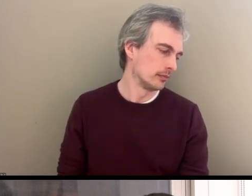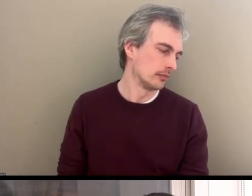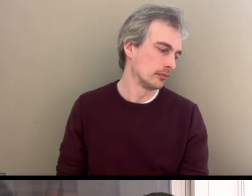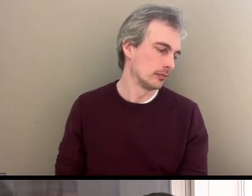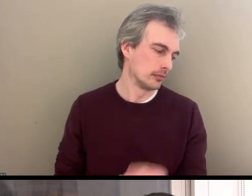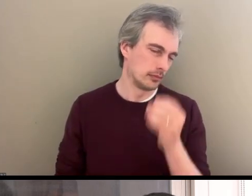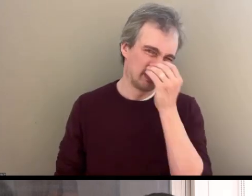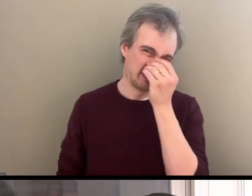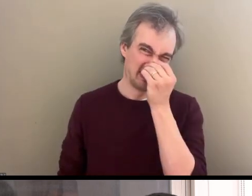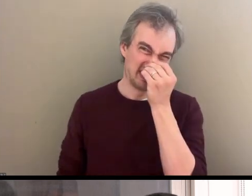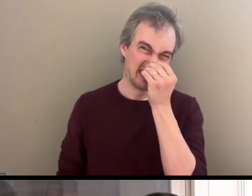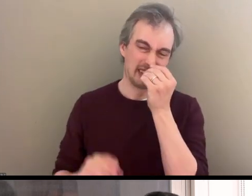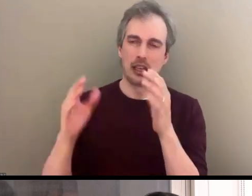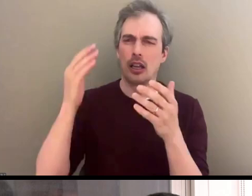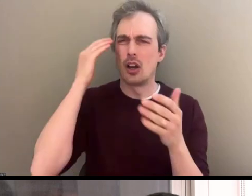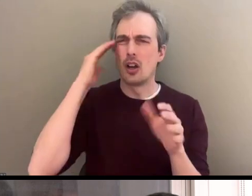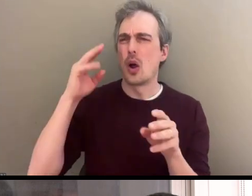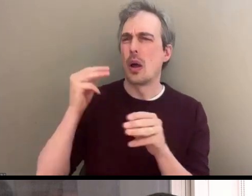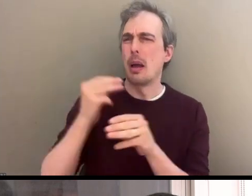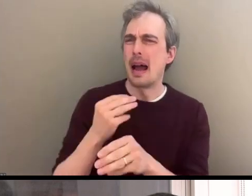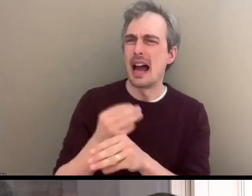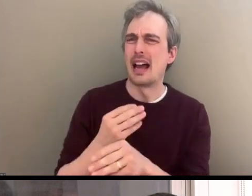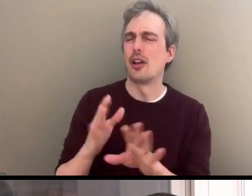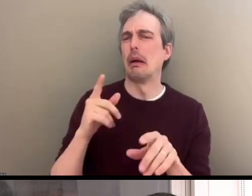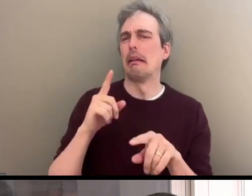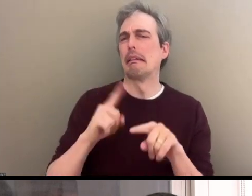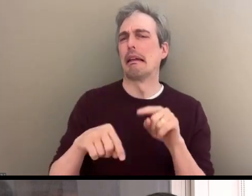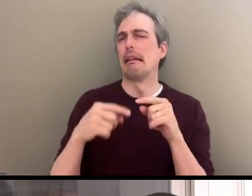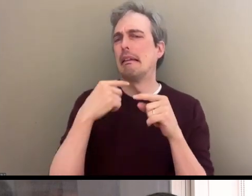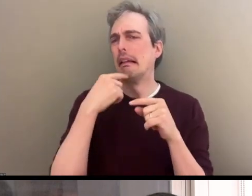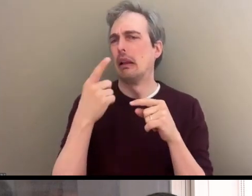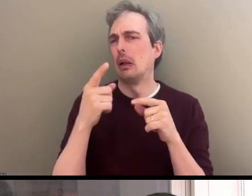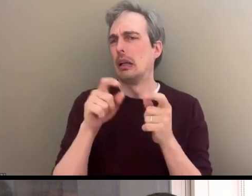you, but automation has been a work in progress for a little bit.